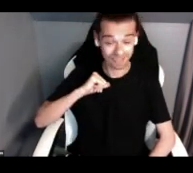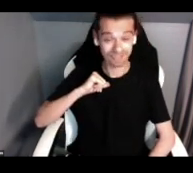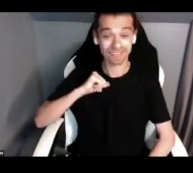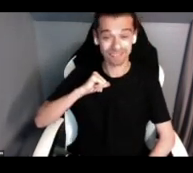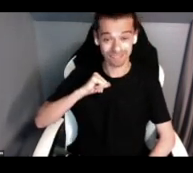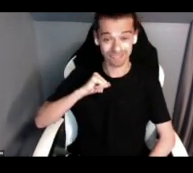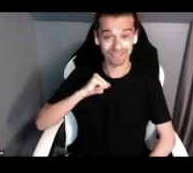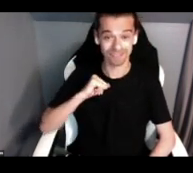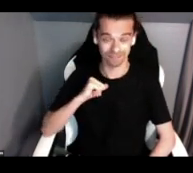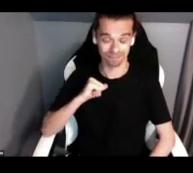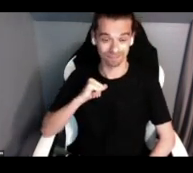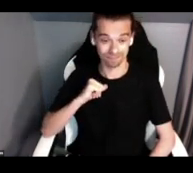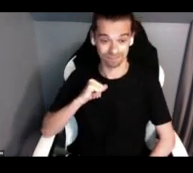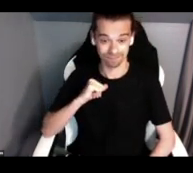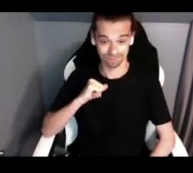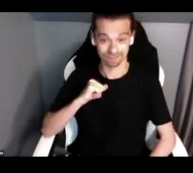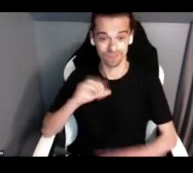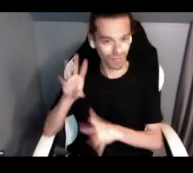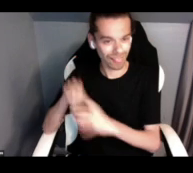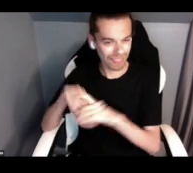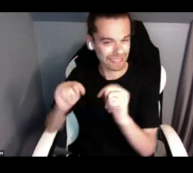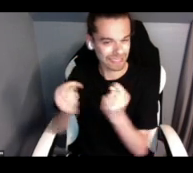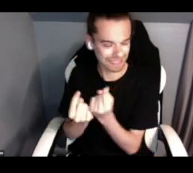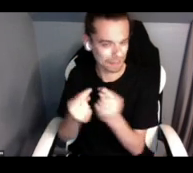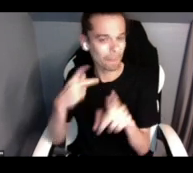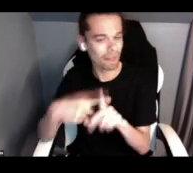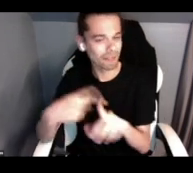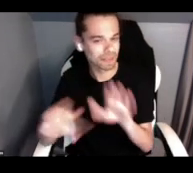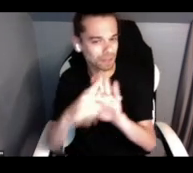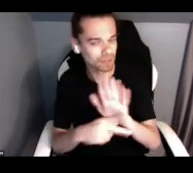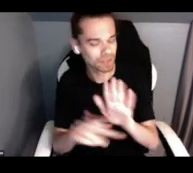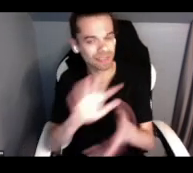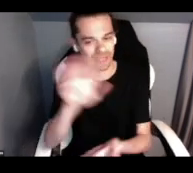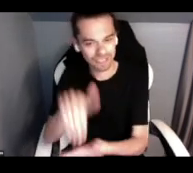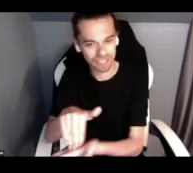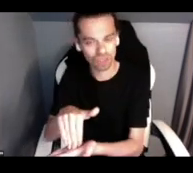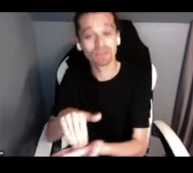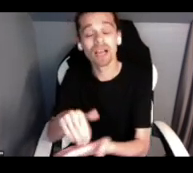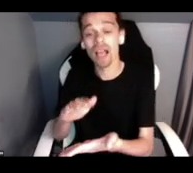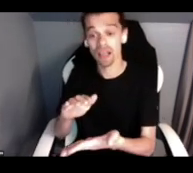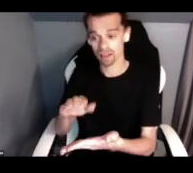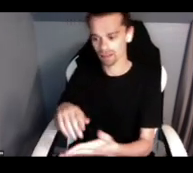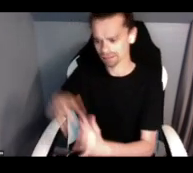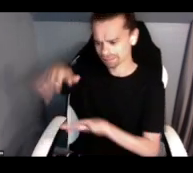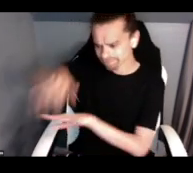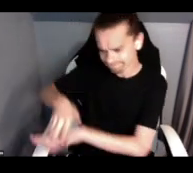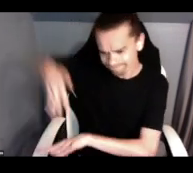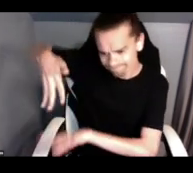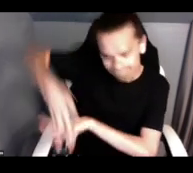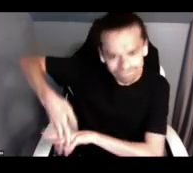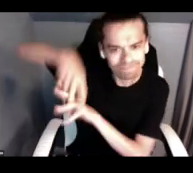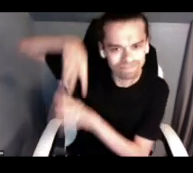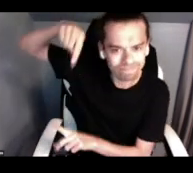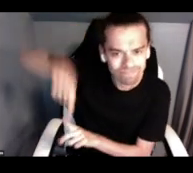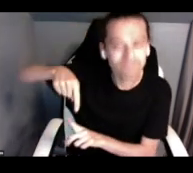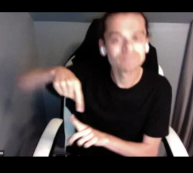And the principles of this center are rooted in the belief that disabled people of color are